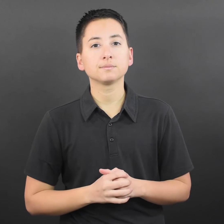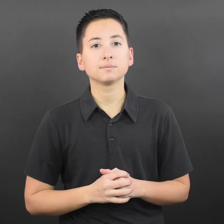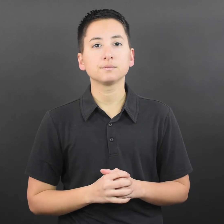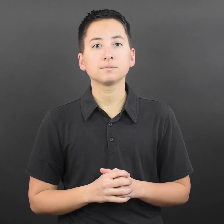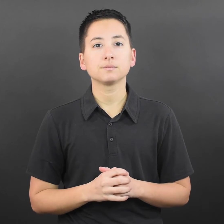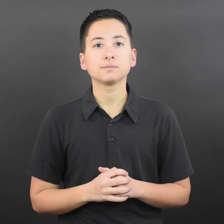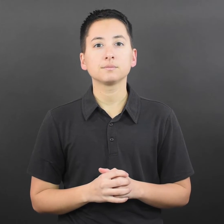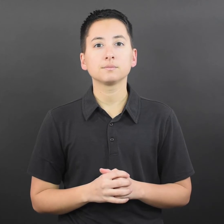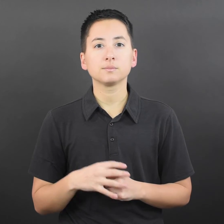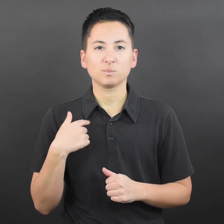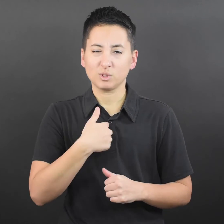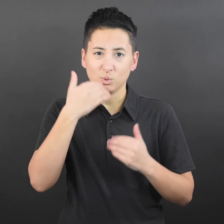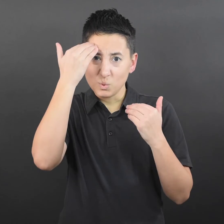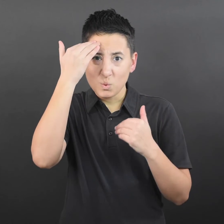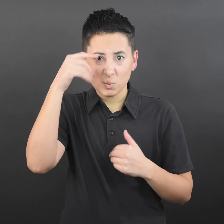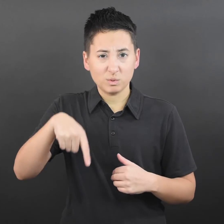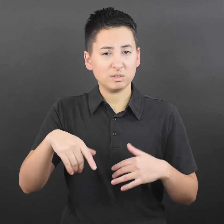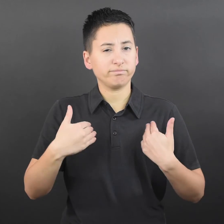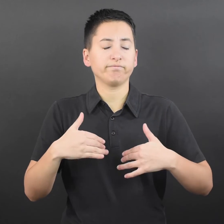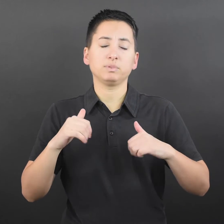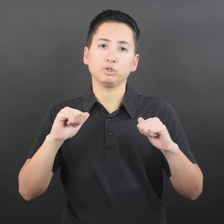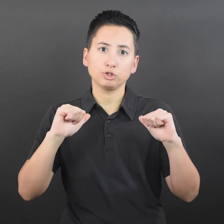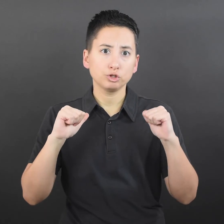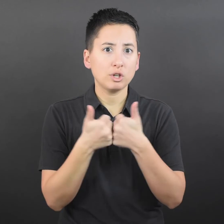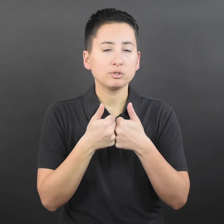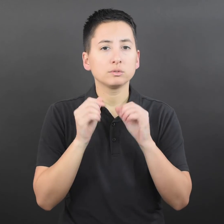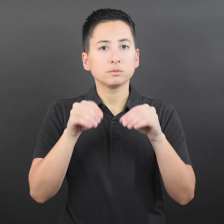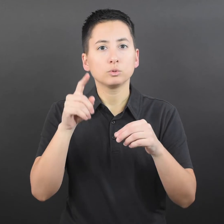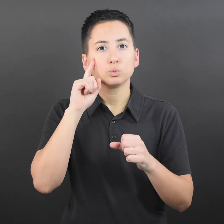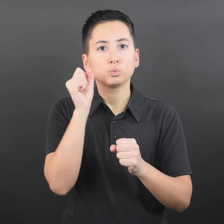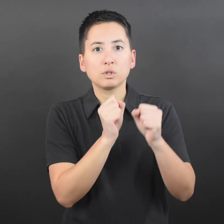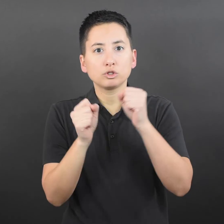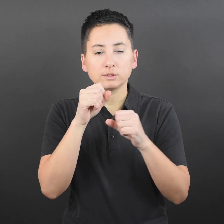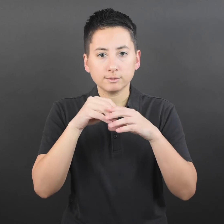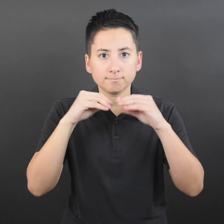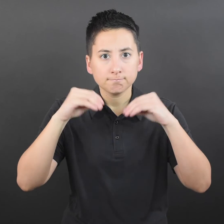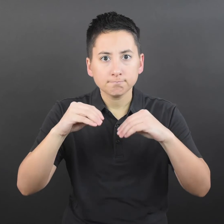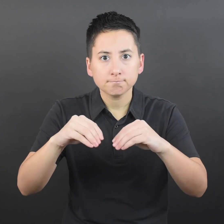However, the adoption of these multilayered strategies will give our children the best